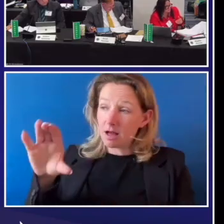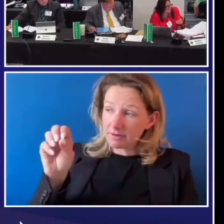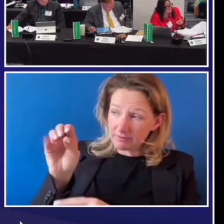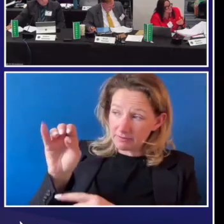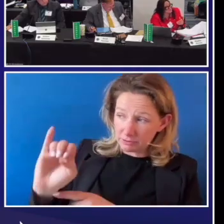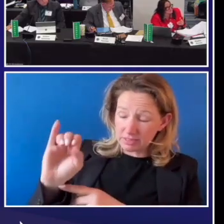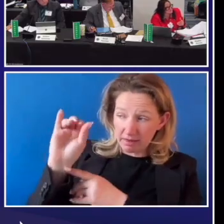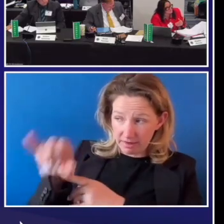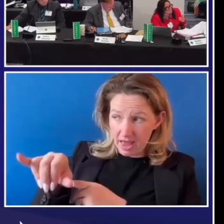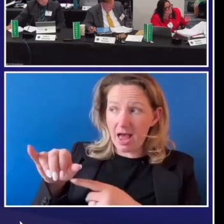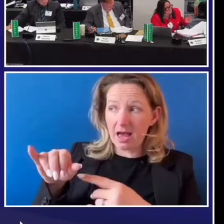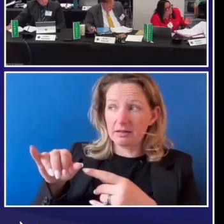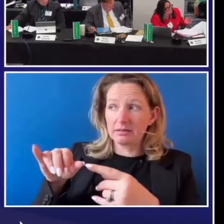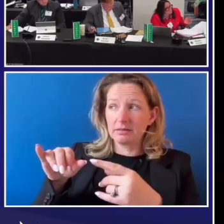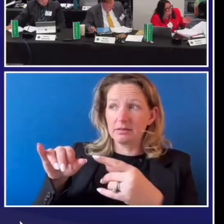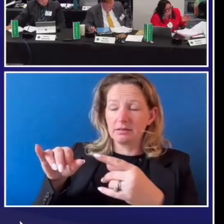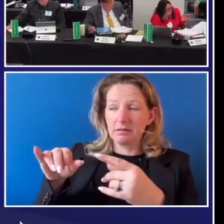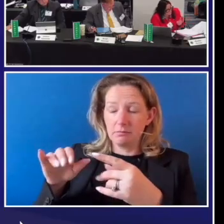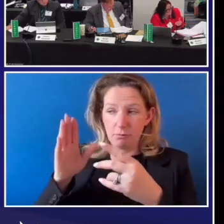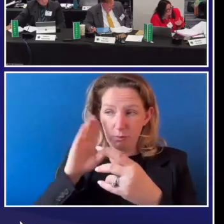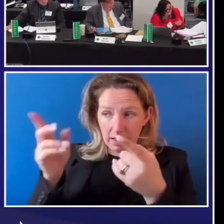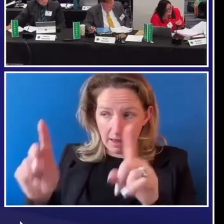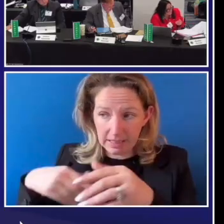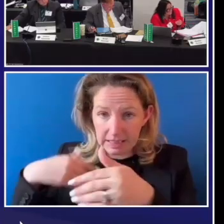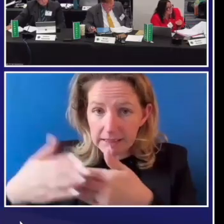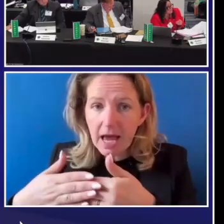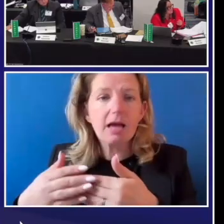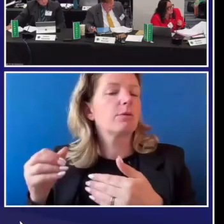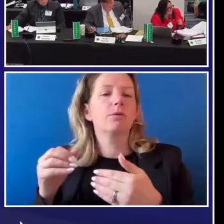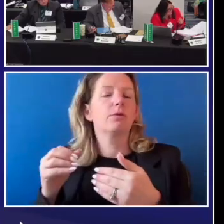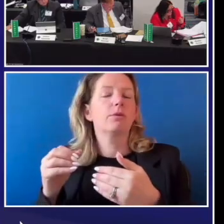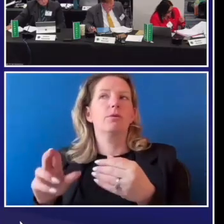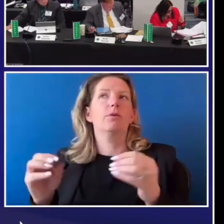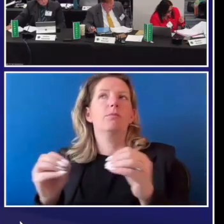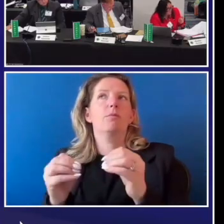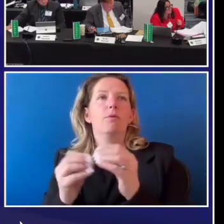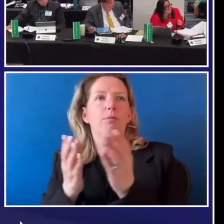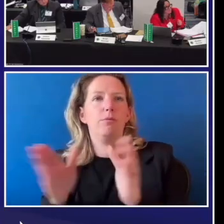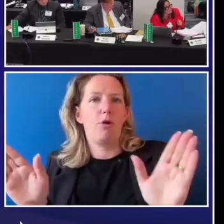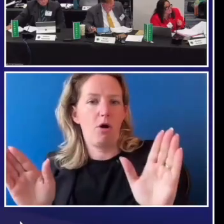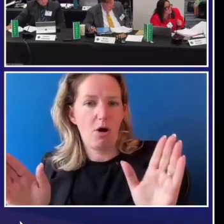of interest issue broader than what follows in number 3 on the top of page 28?